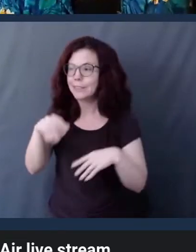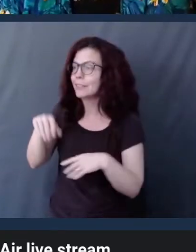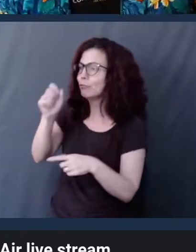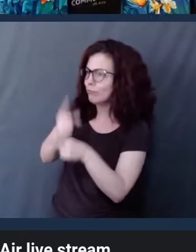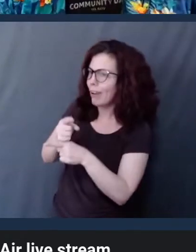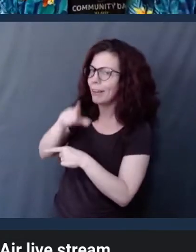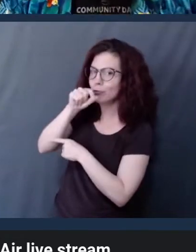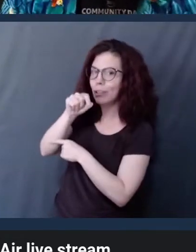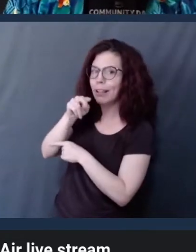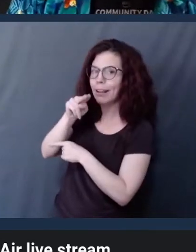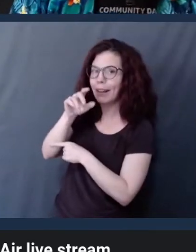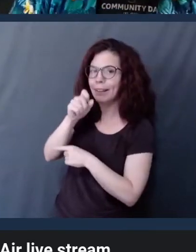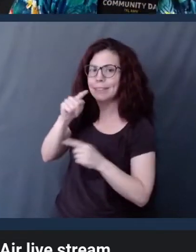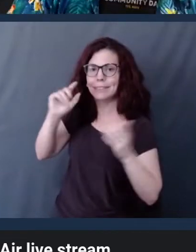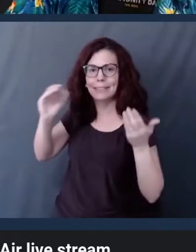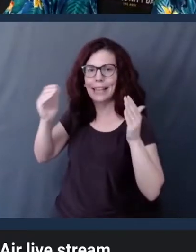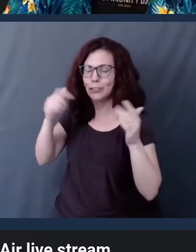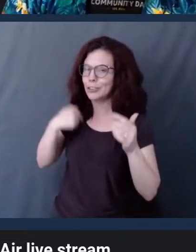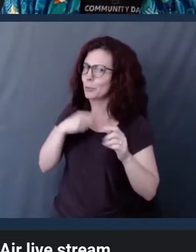we can do it all day. (overlapping discussion)